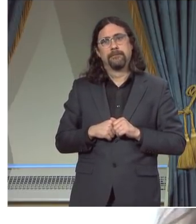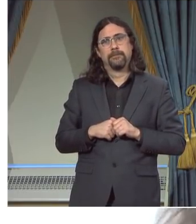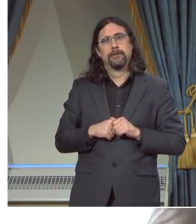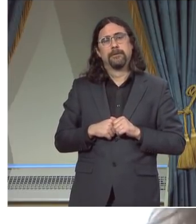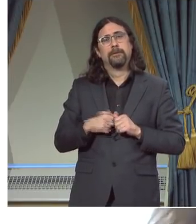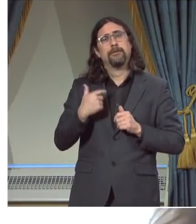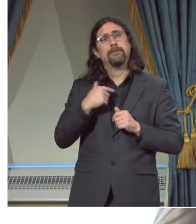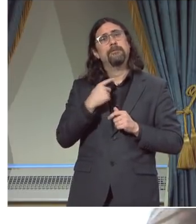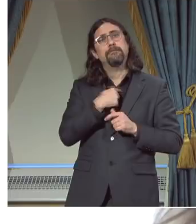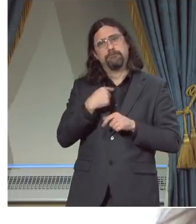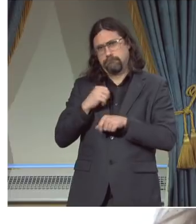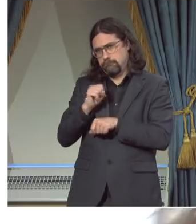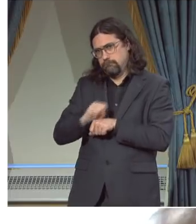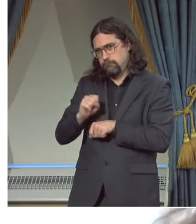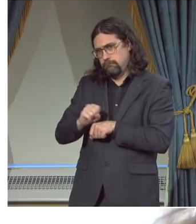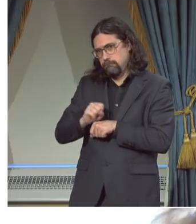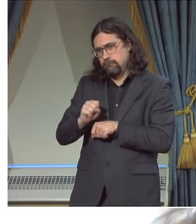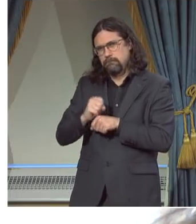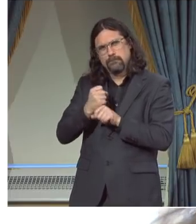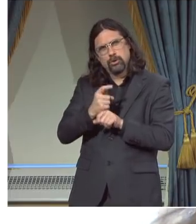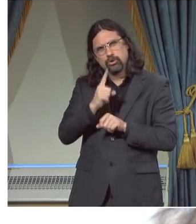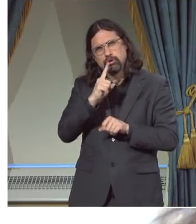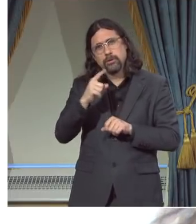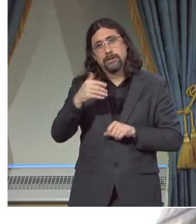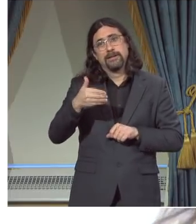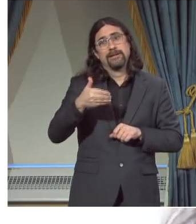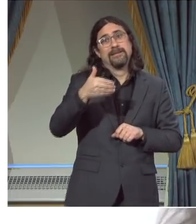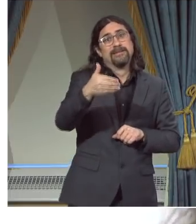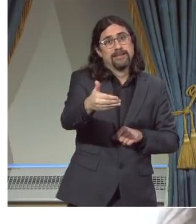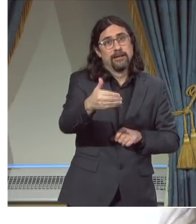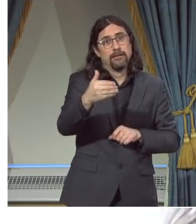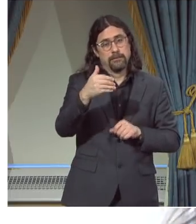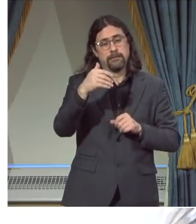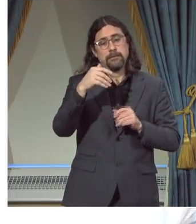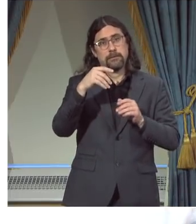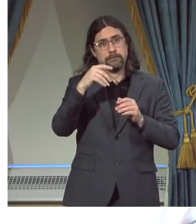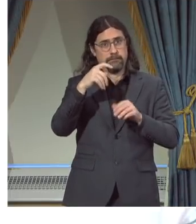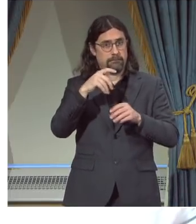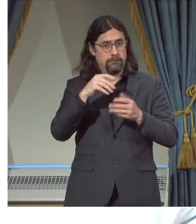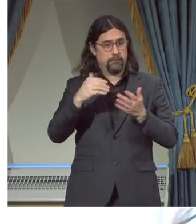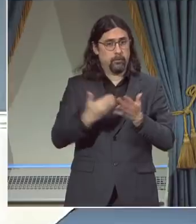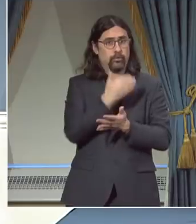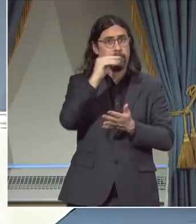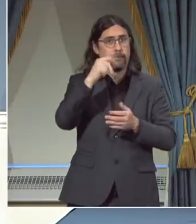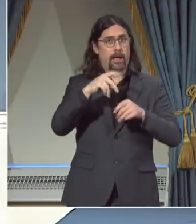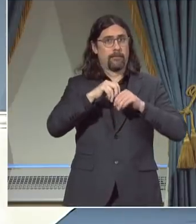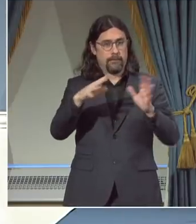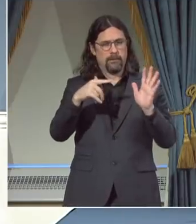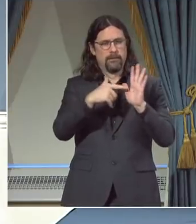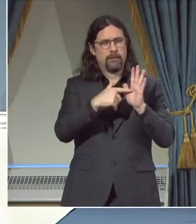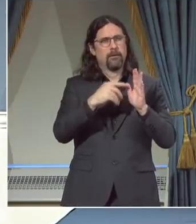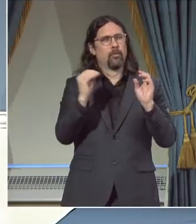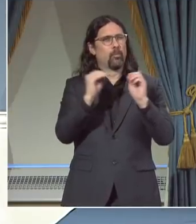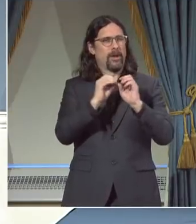NEXT TRAUNCH OF DAY THAT WE RELEASE ARE DAY THAT THAT CANET G